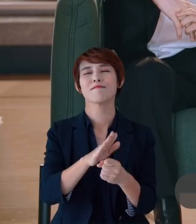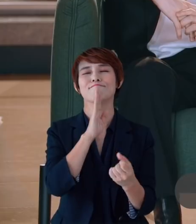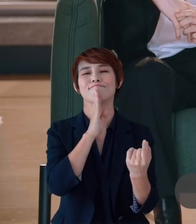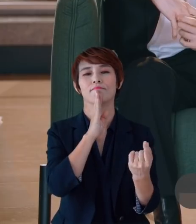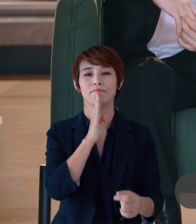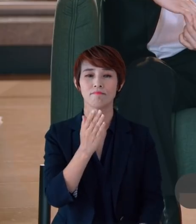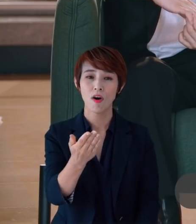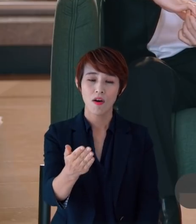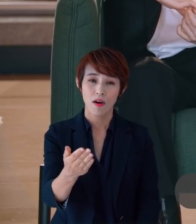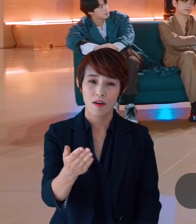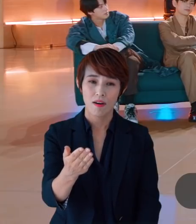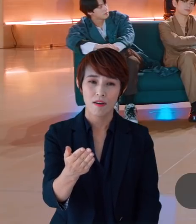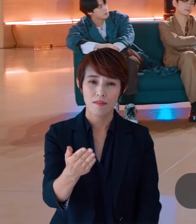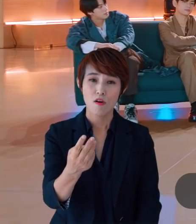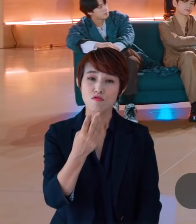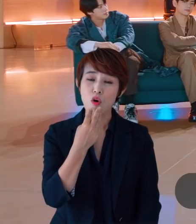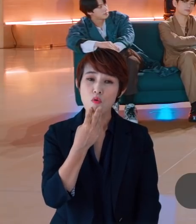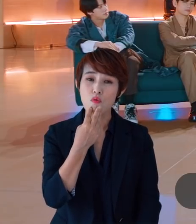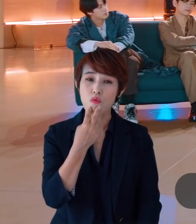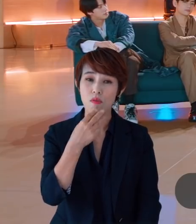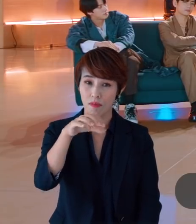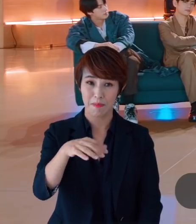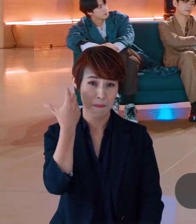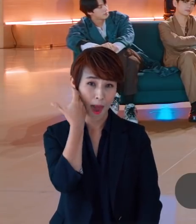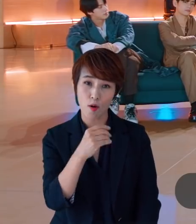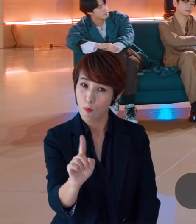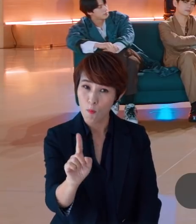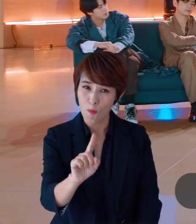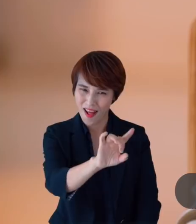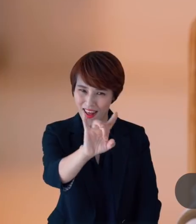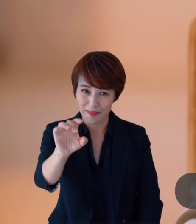Let’s go around and mention some of the best parts of Seoul that might appeal to our viewers. Jin!